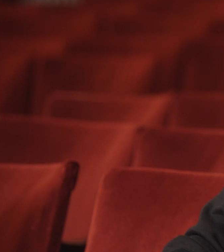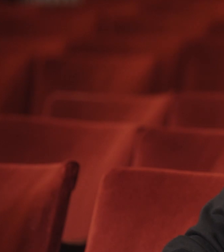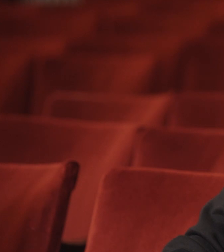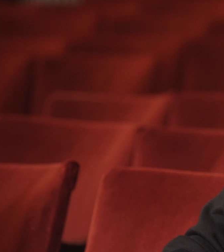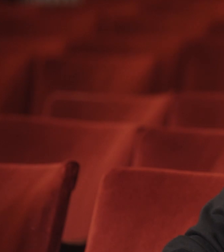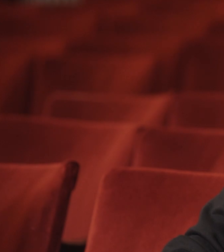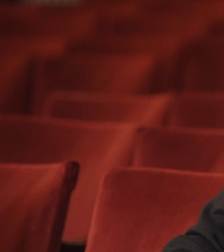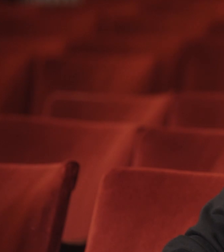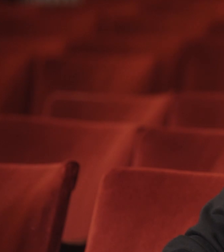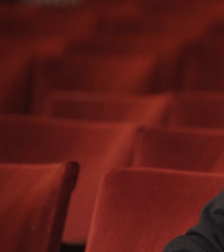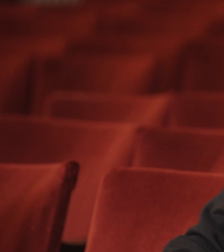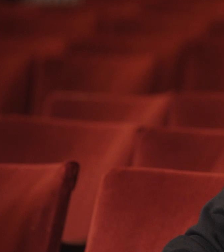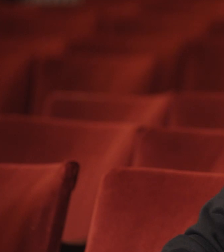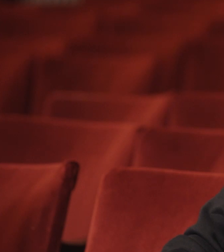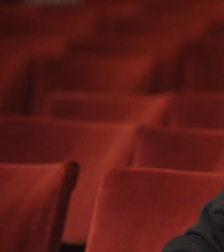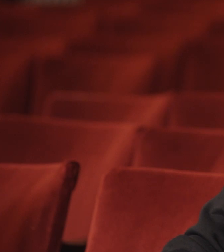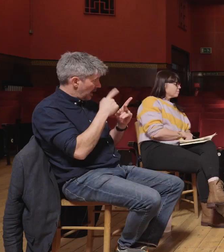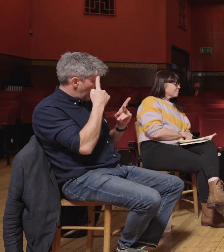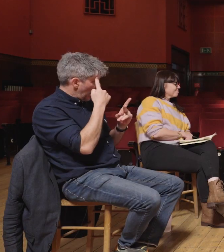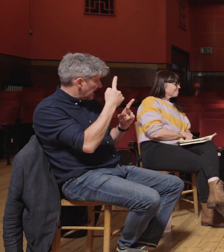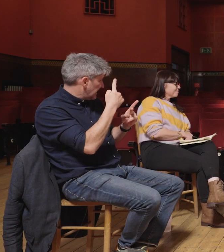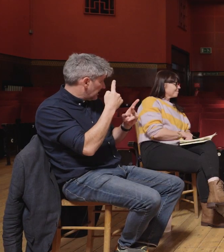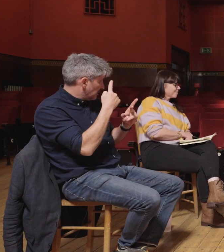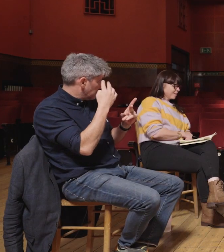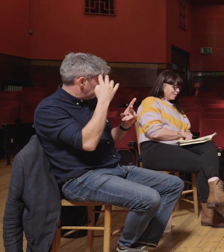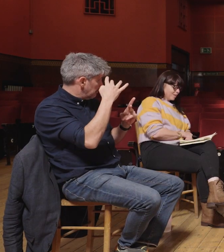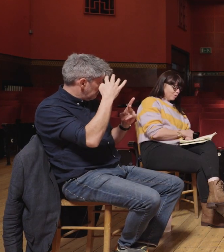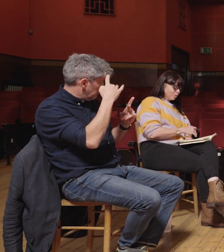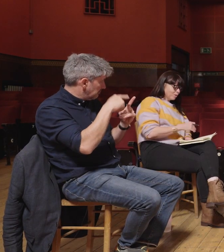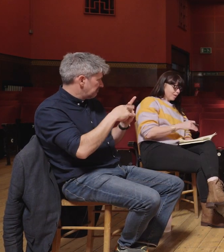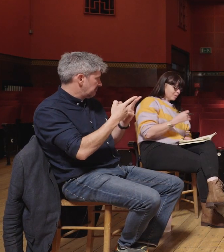my ideas and other things. Great. Thank you all.